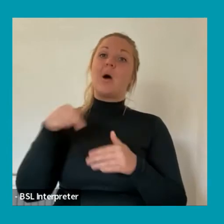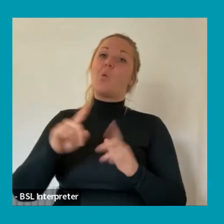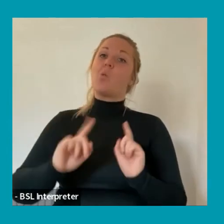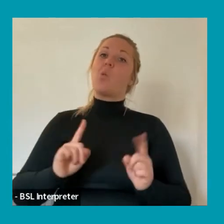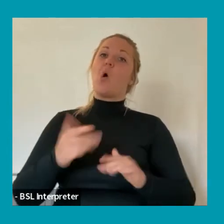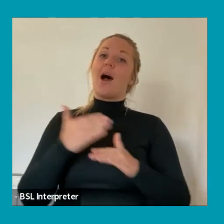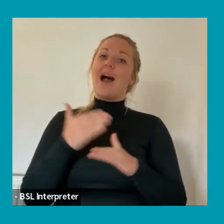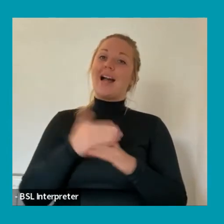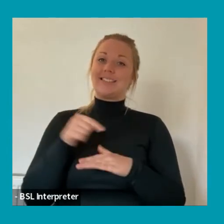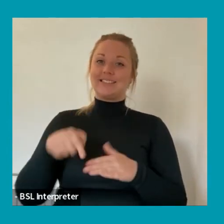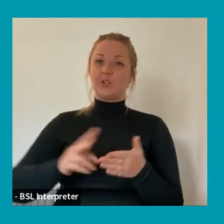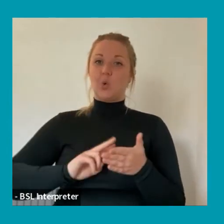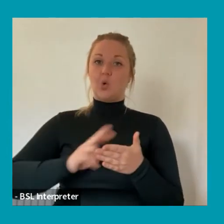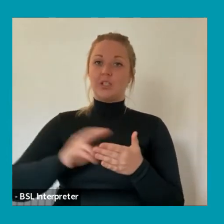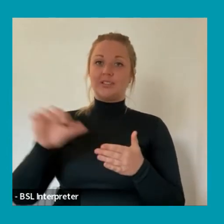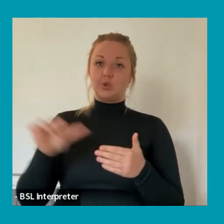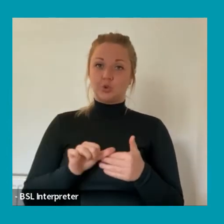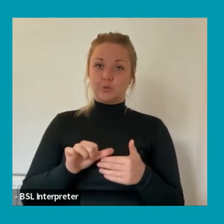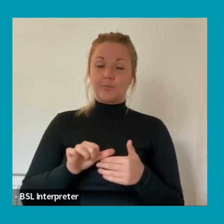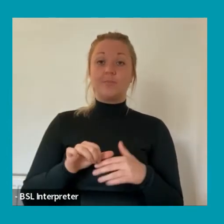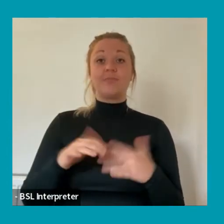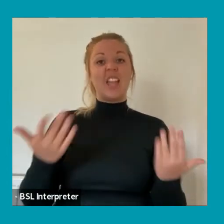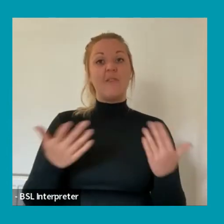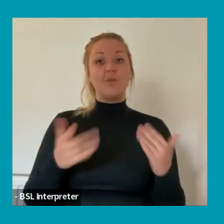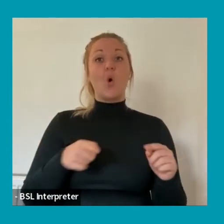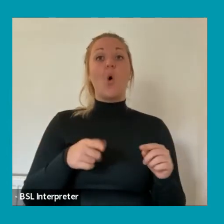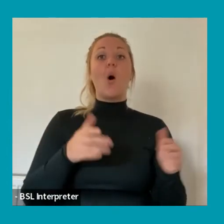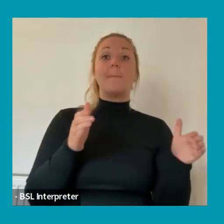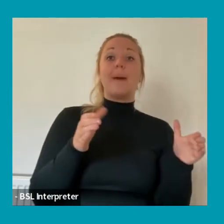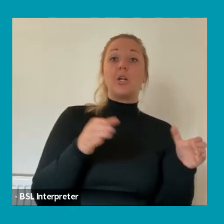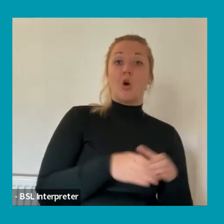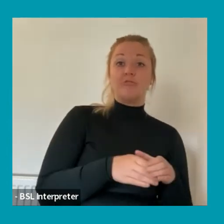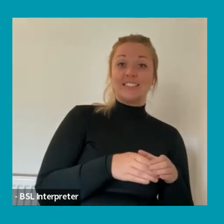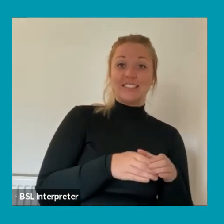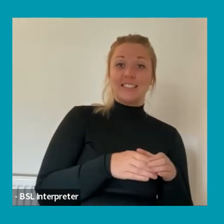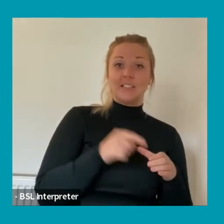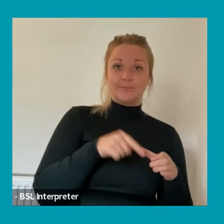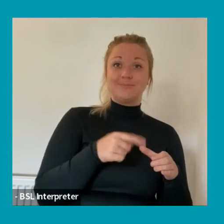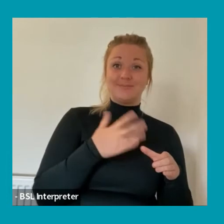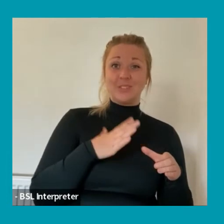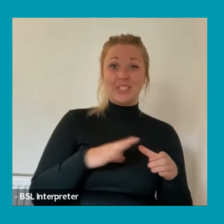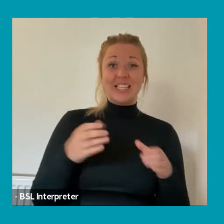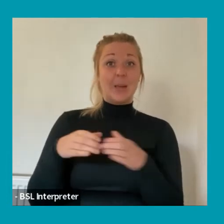If you're a minority, you sort of need the majority to at least be sort of tolerant.